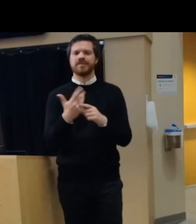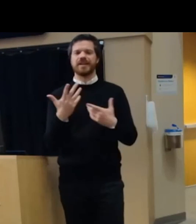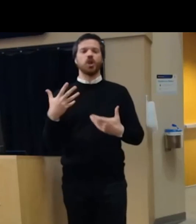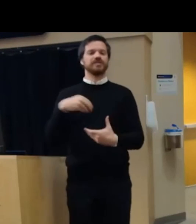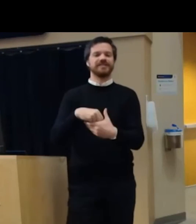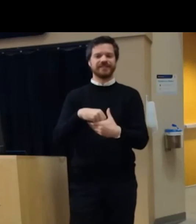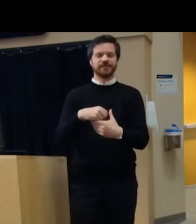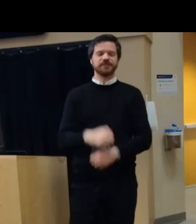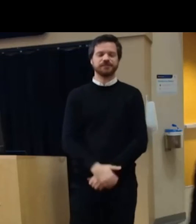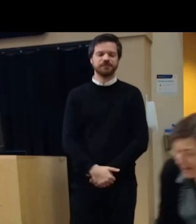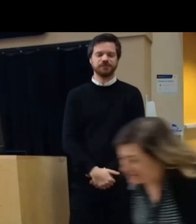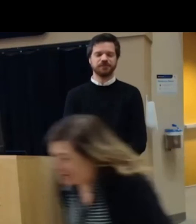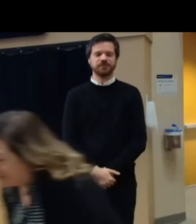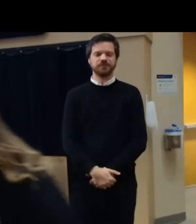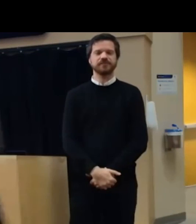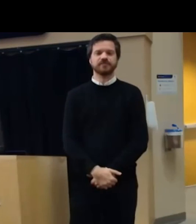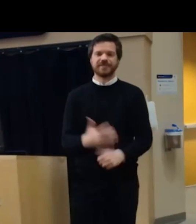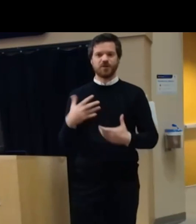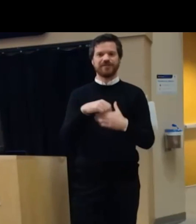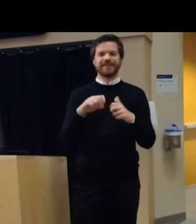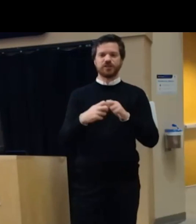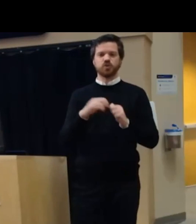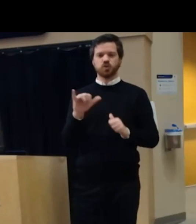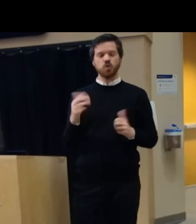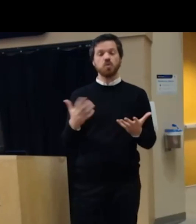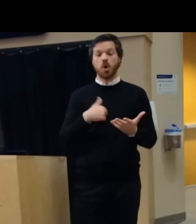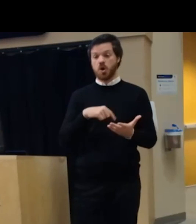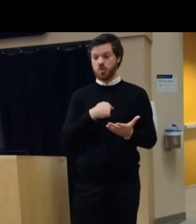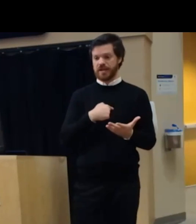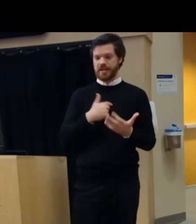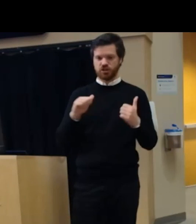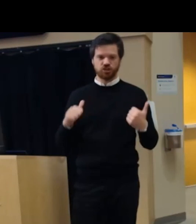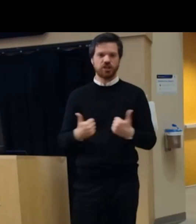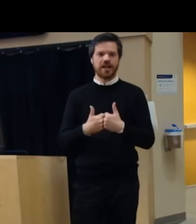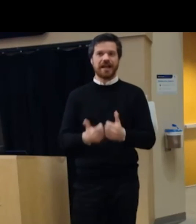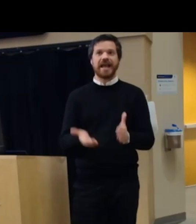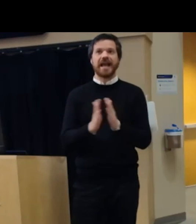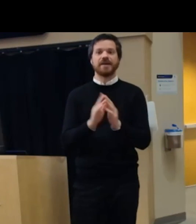issue um as well um and so what we've been challenging and asking folks to think about